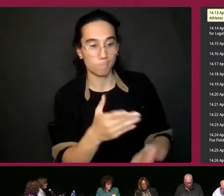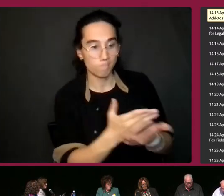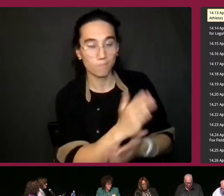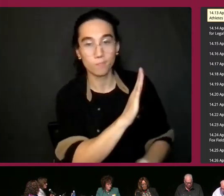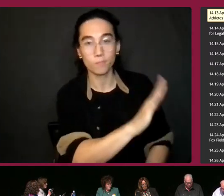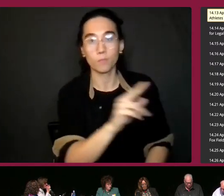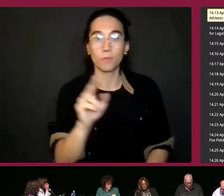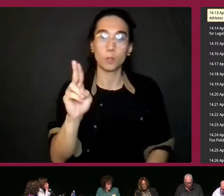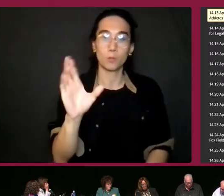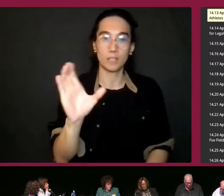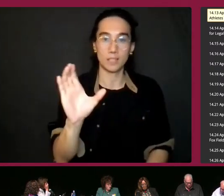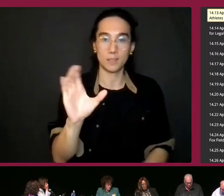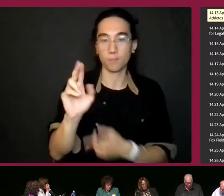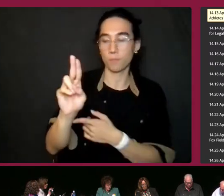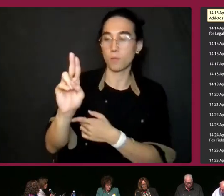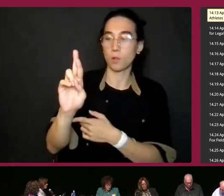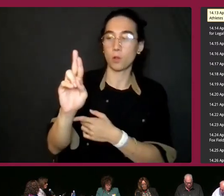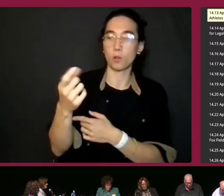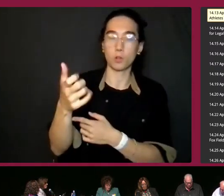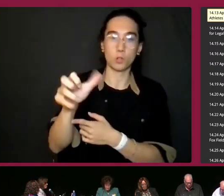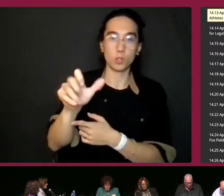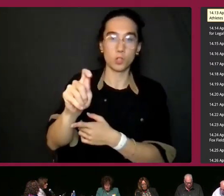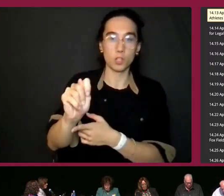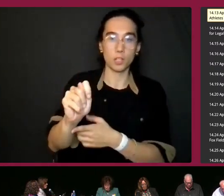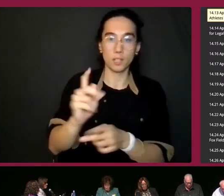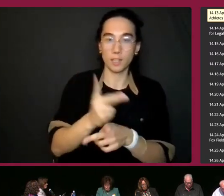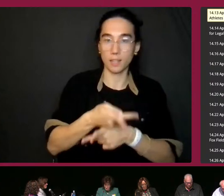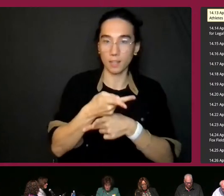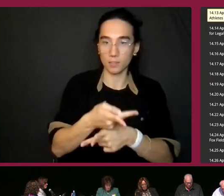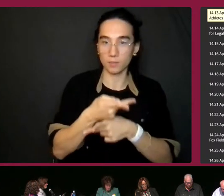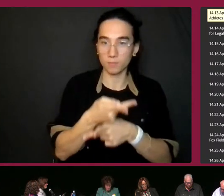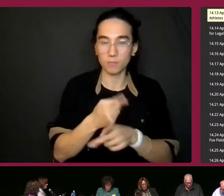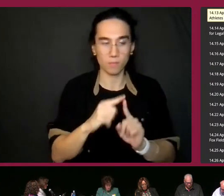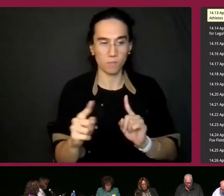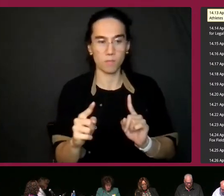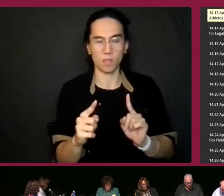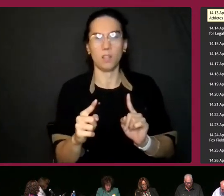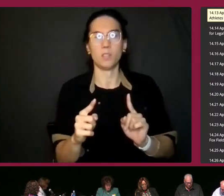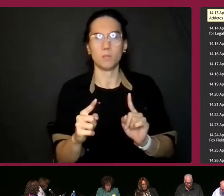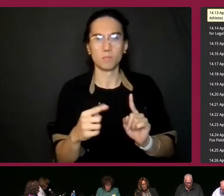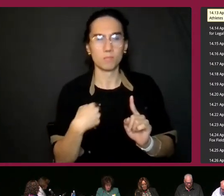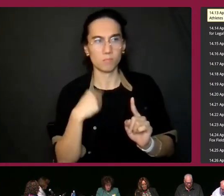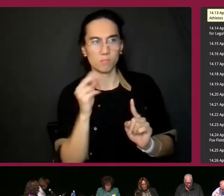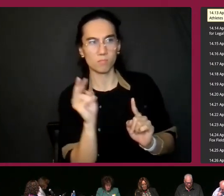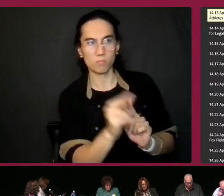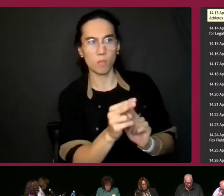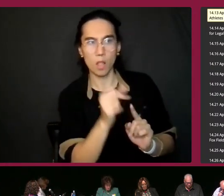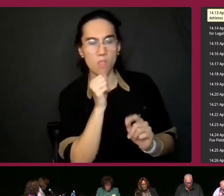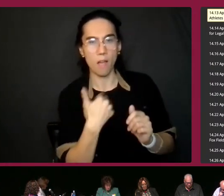But since then, I noticed that they don't have a primary care physician at AVOR, but